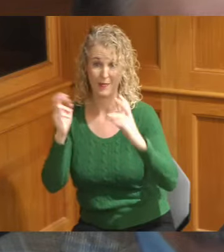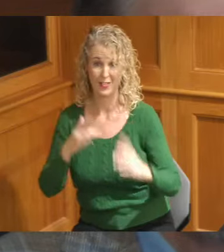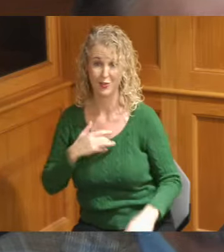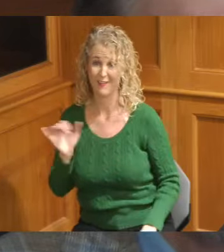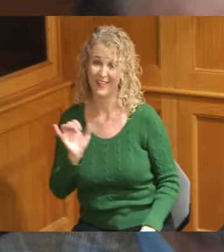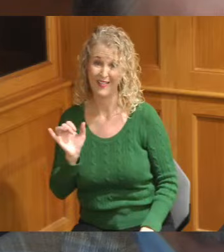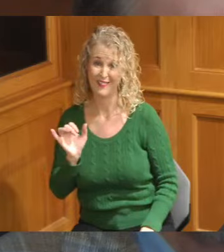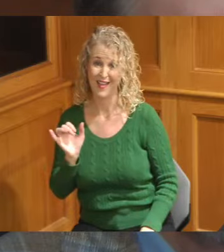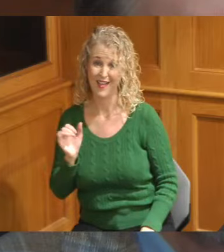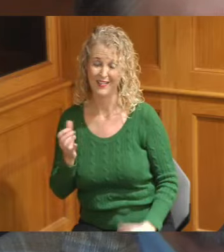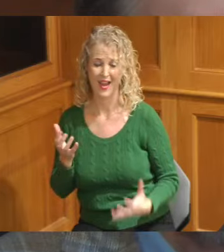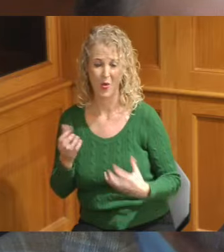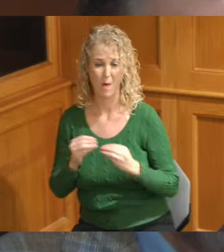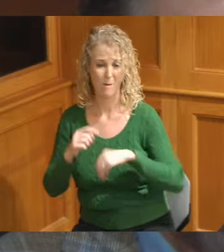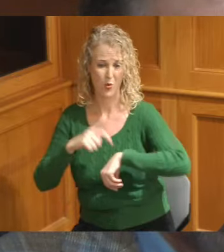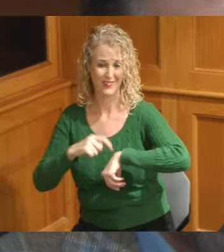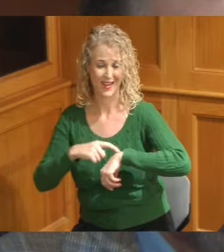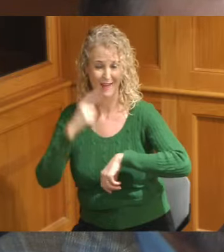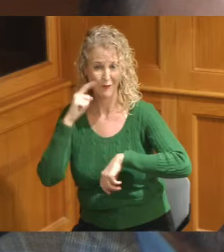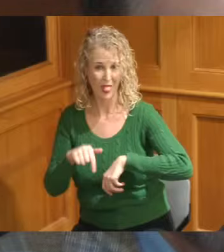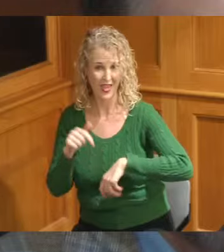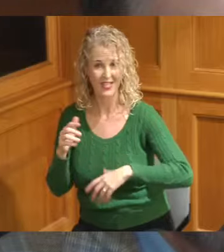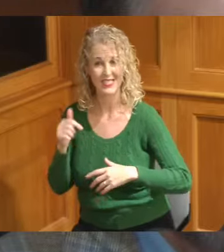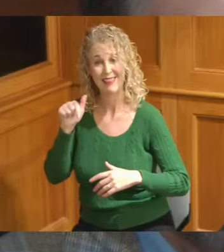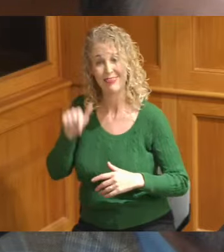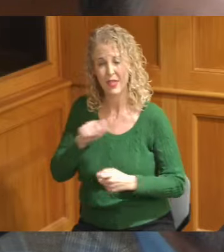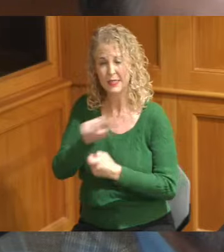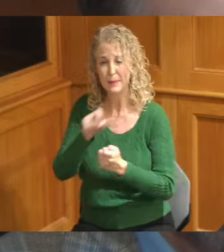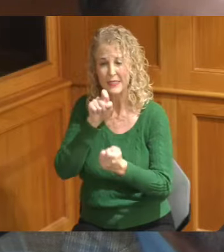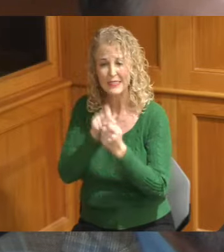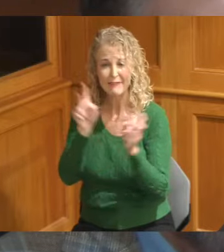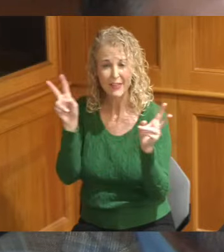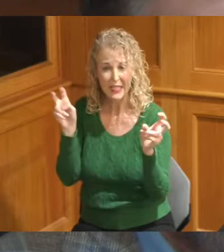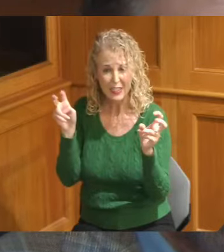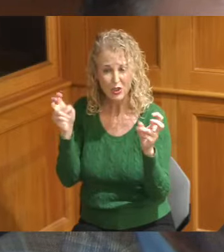had a little more time and I'd like to know a little bit more what's going to be available